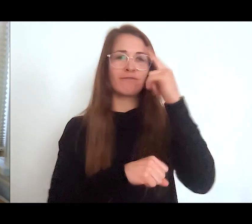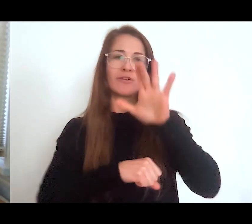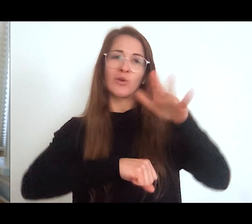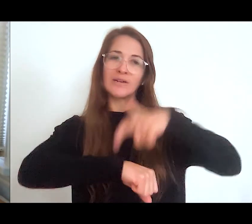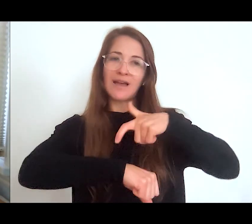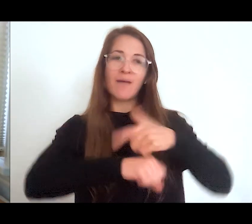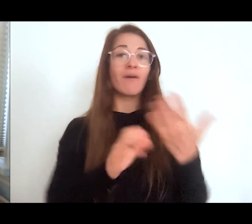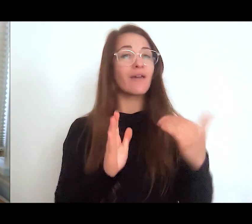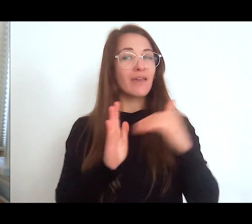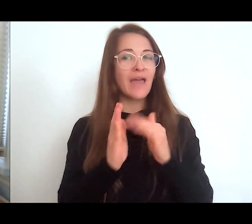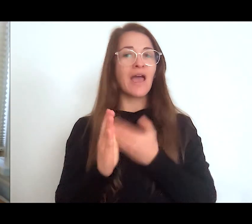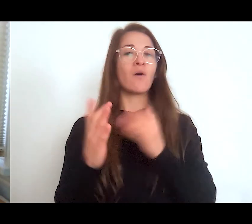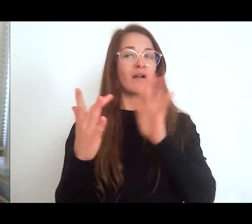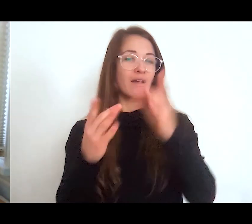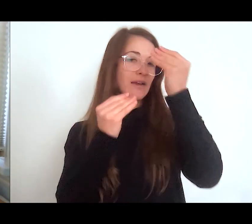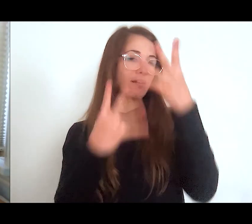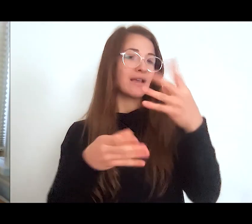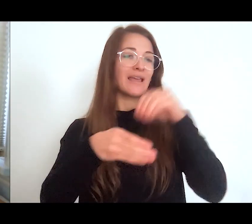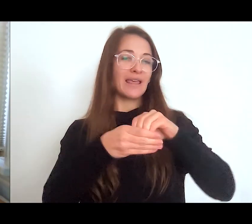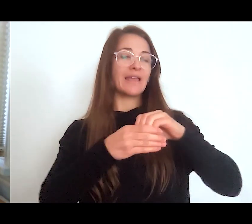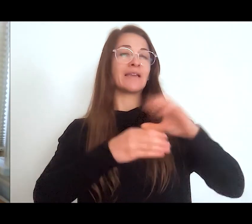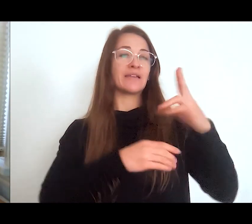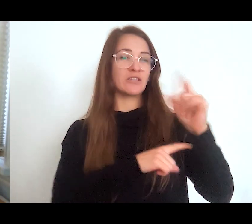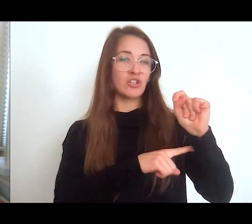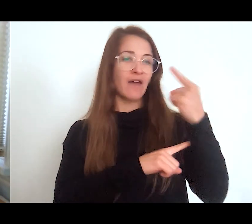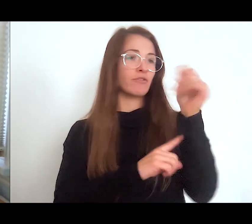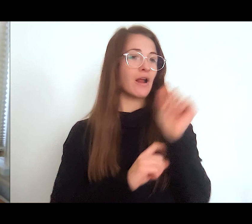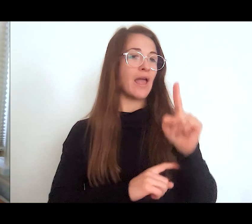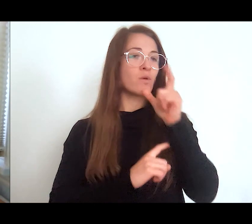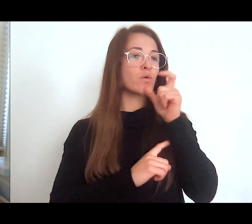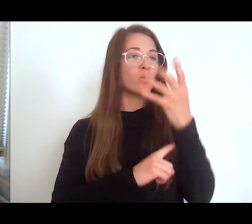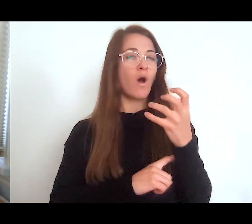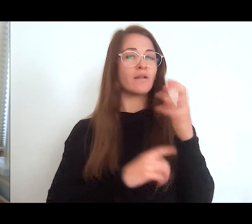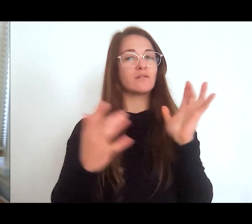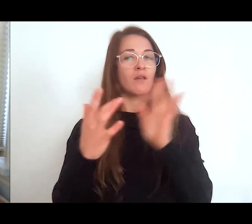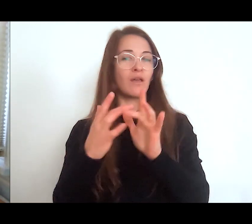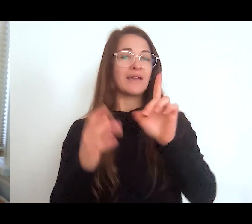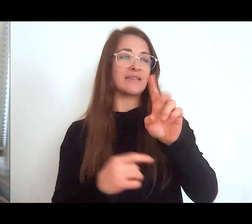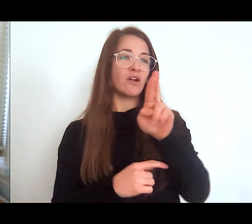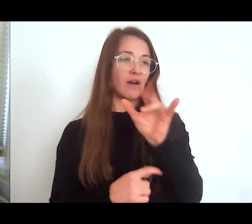AGAIN, OUR CONTACT INFORMATION WAS IN THE CHAT IF YOU WOULD LIKE TO REACH OUT TO DISABILITY